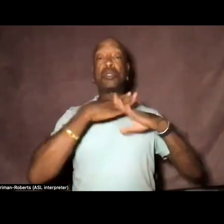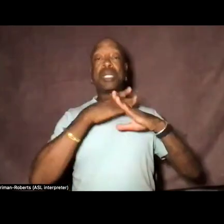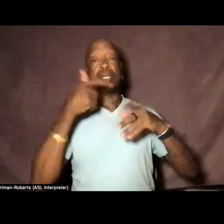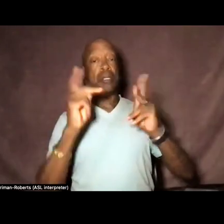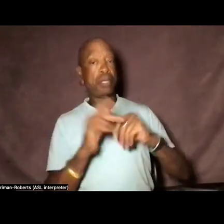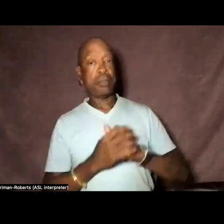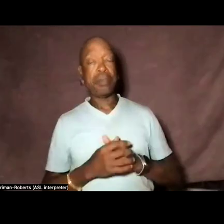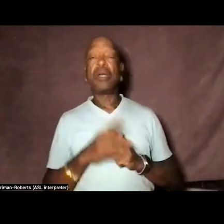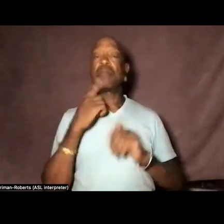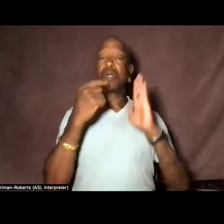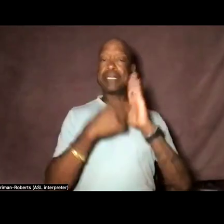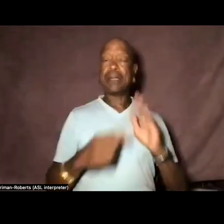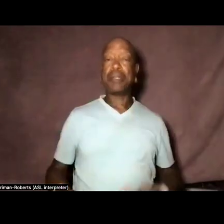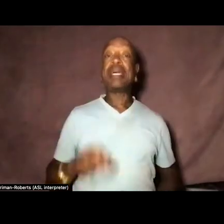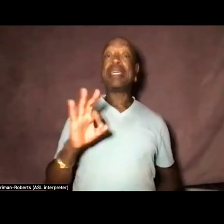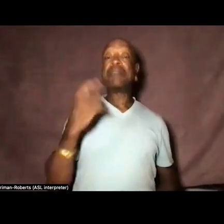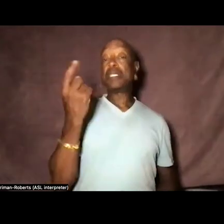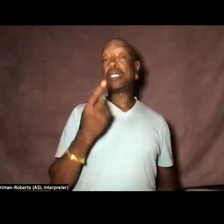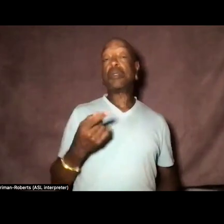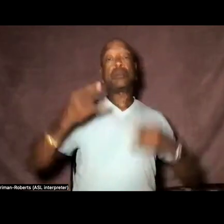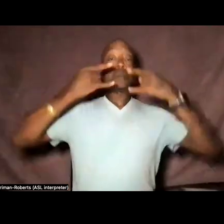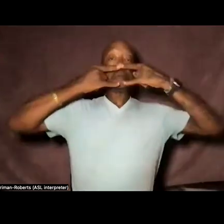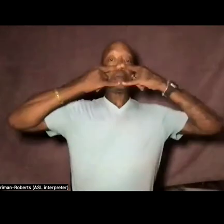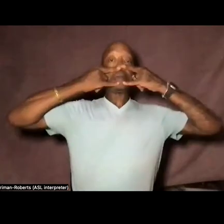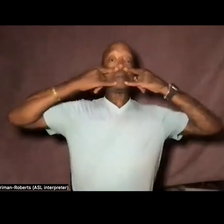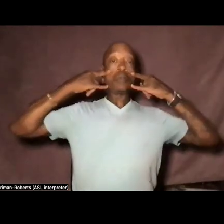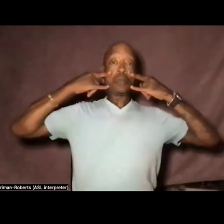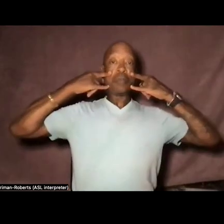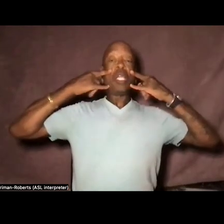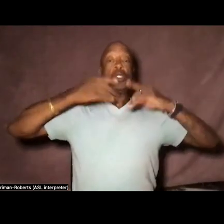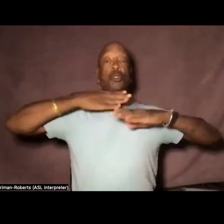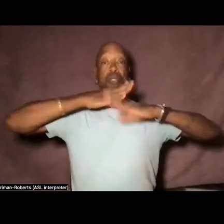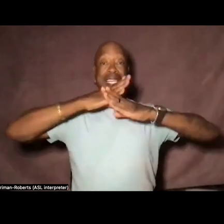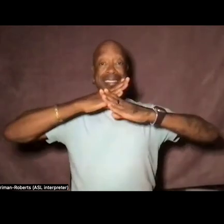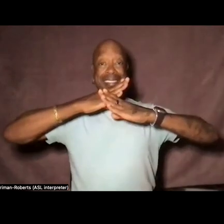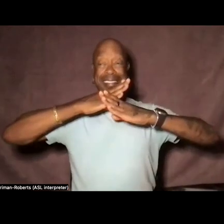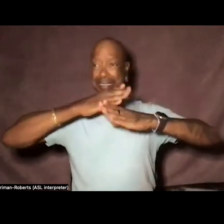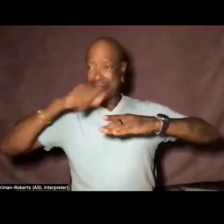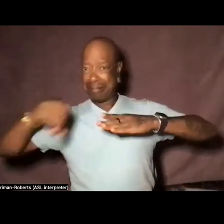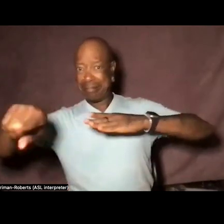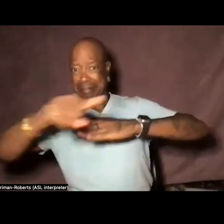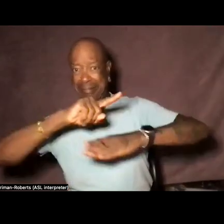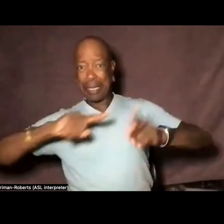example example if someone wears a mask solely to protect an immunocompromised household member